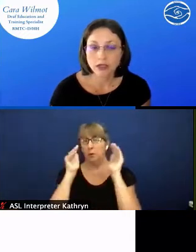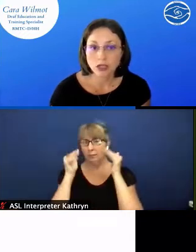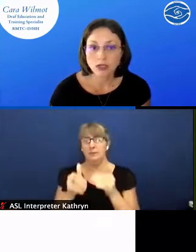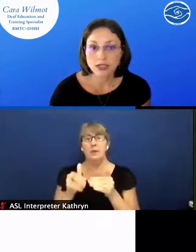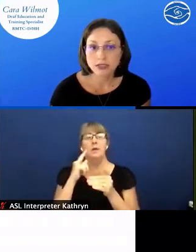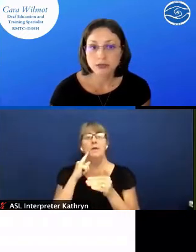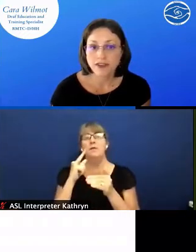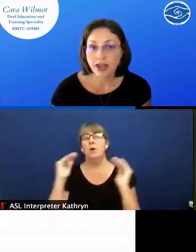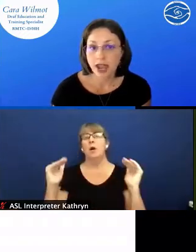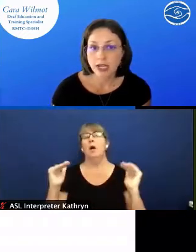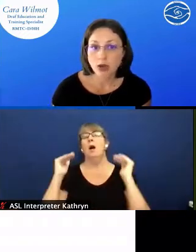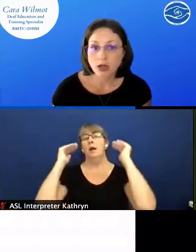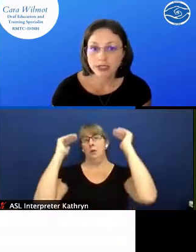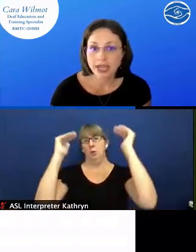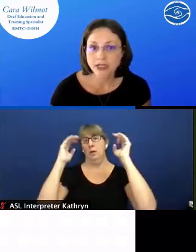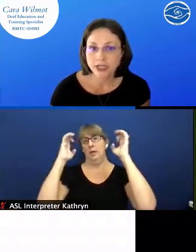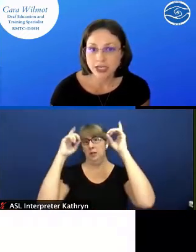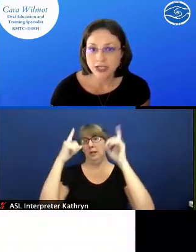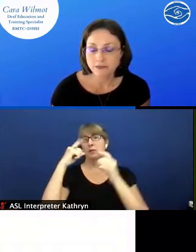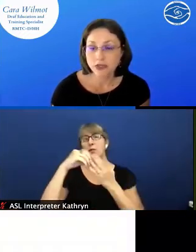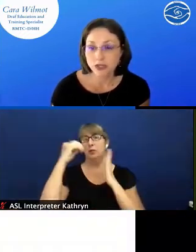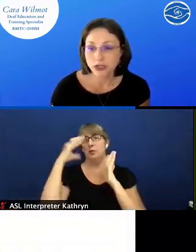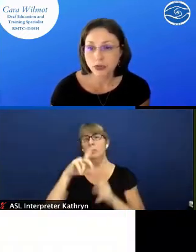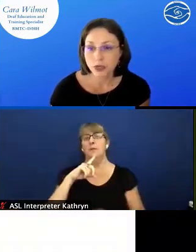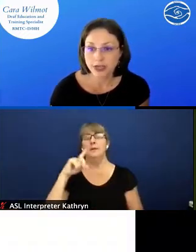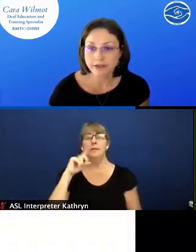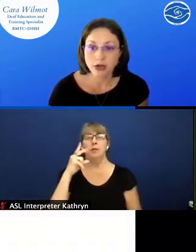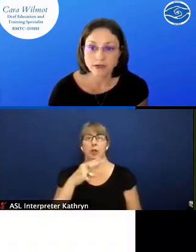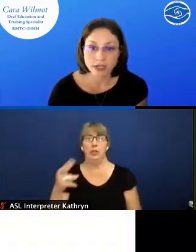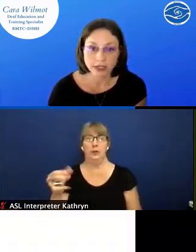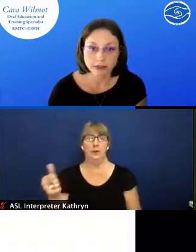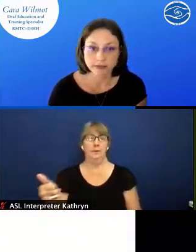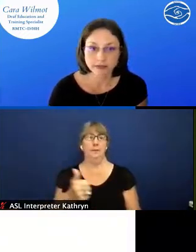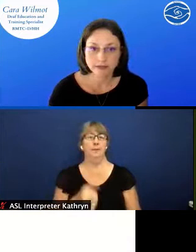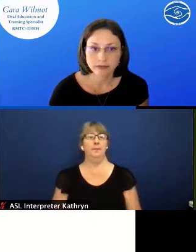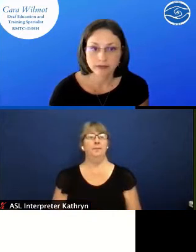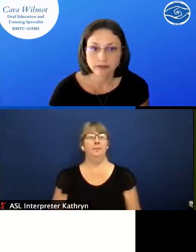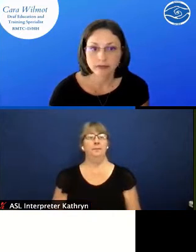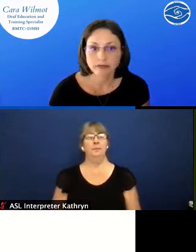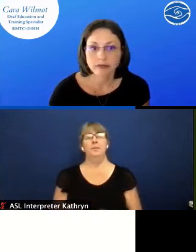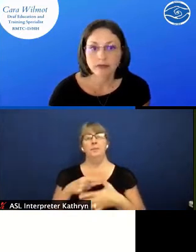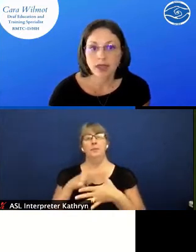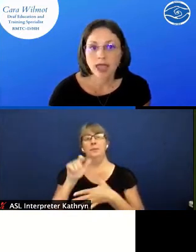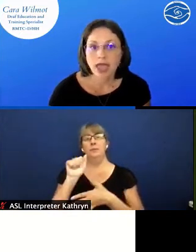closely to provide high quality education for students who are deaf and hard of hearing.